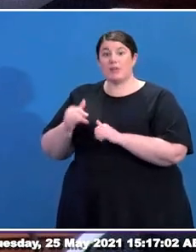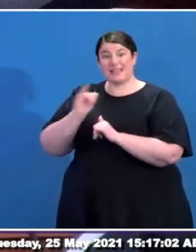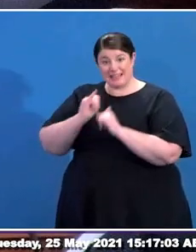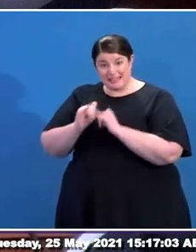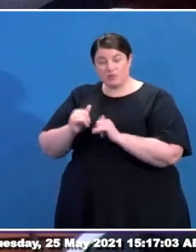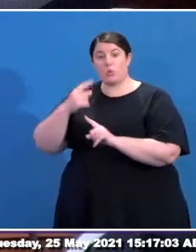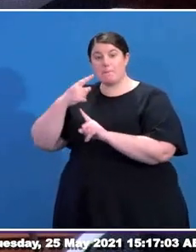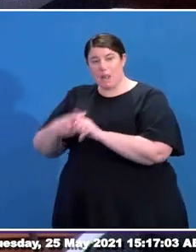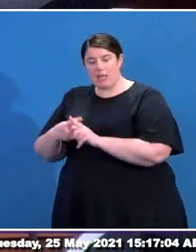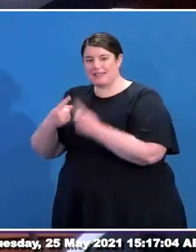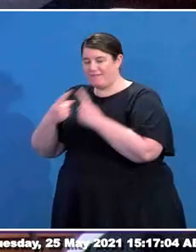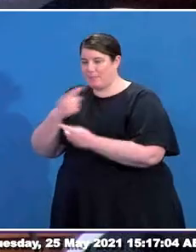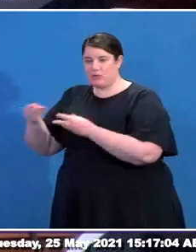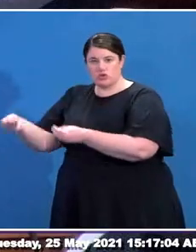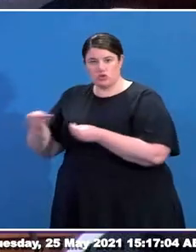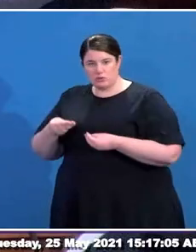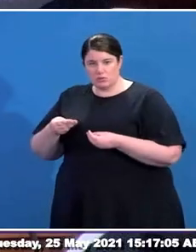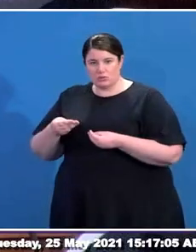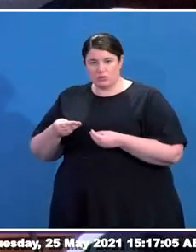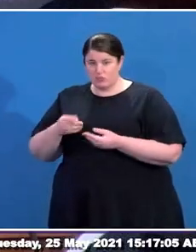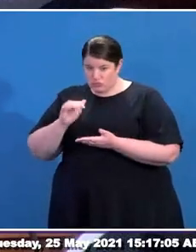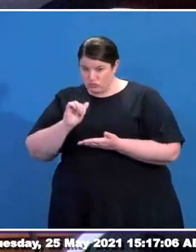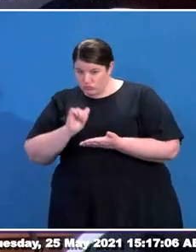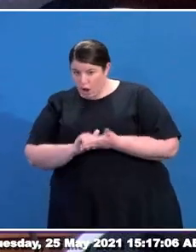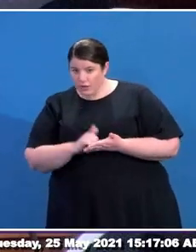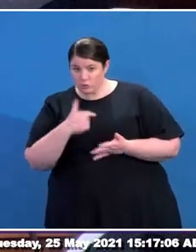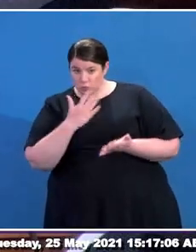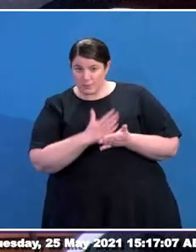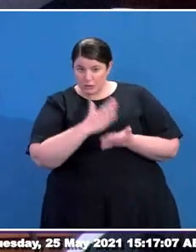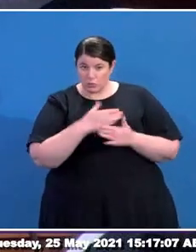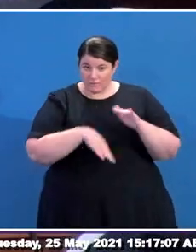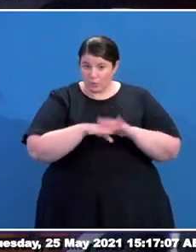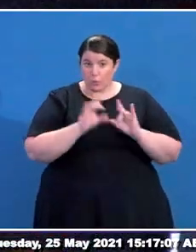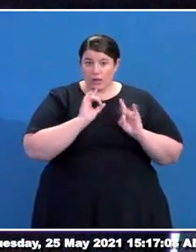Is that right, Ms Piaud? I don't want there to be any confusion about That's correct.